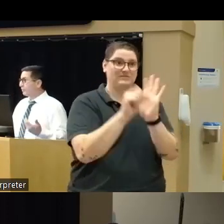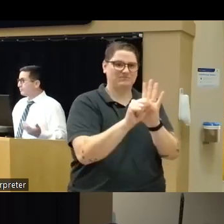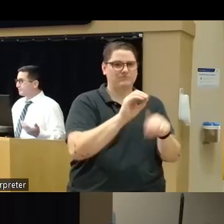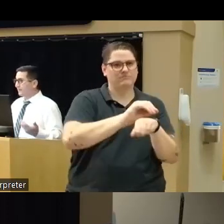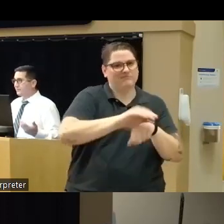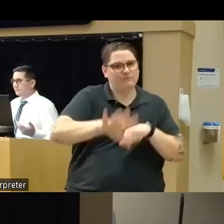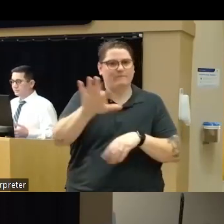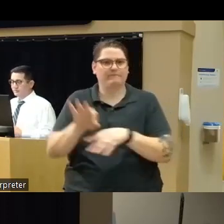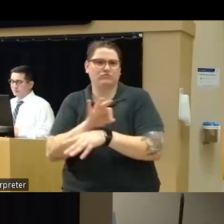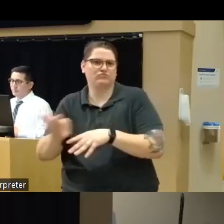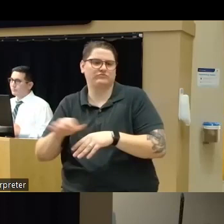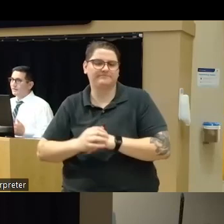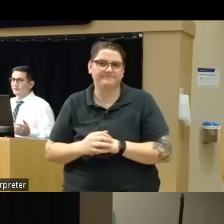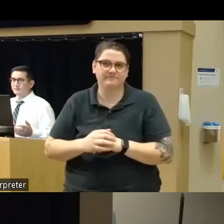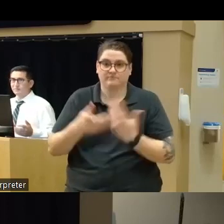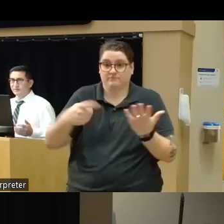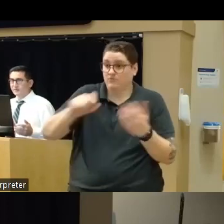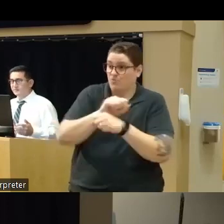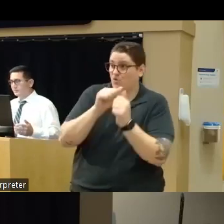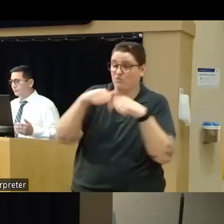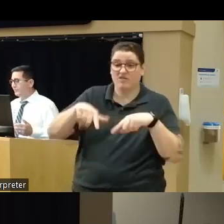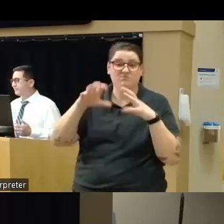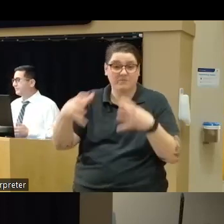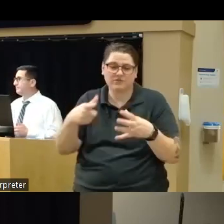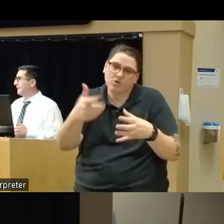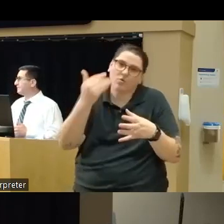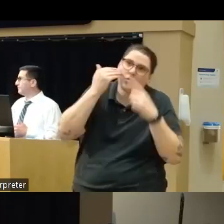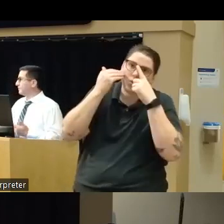if you work with this population you know that it's something that's a tremendously impactful